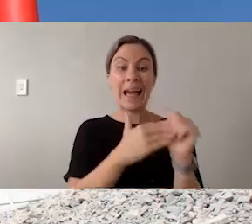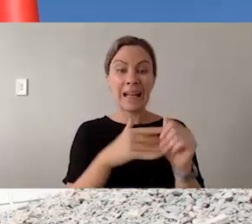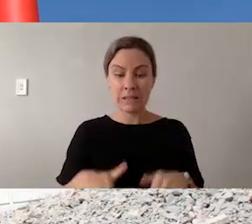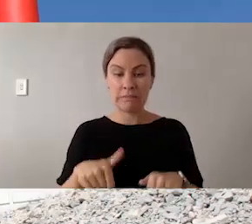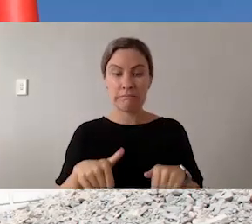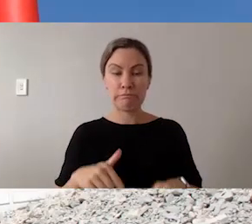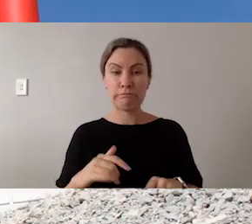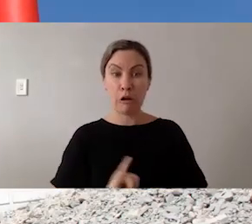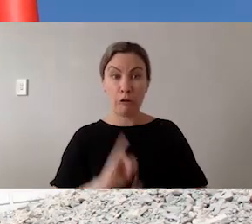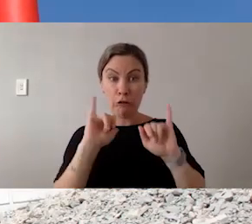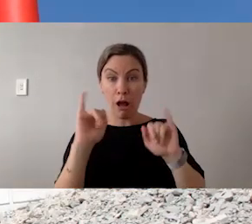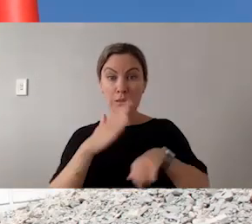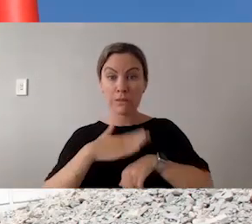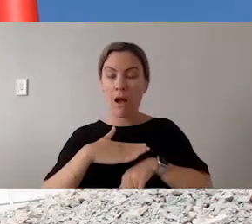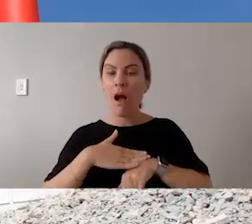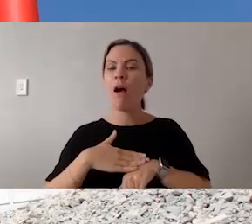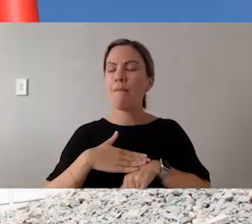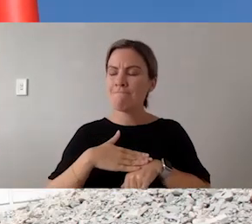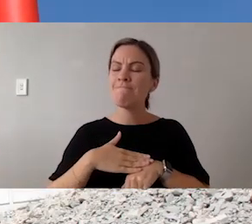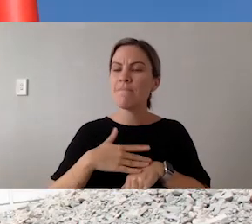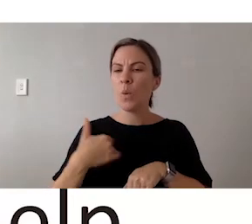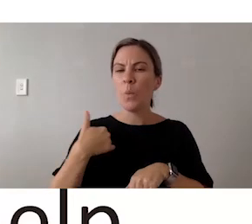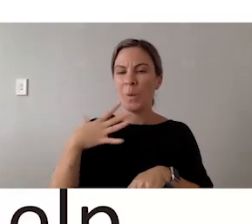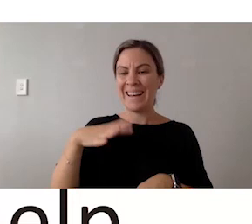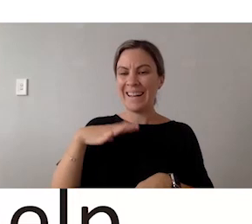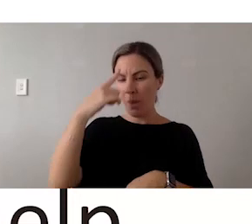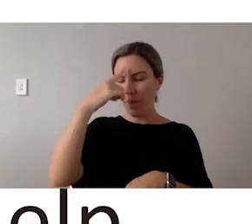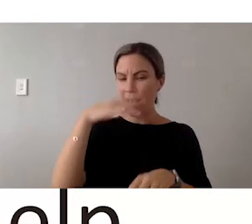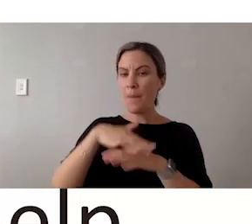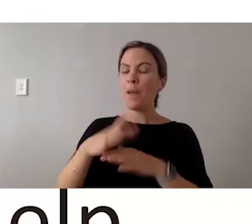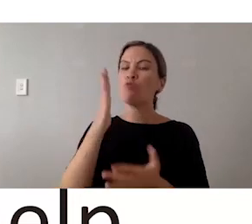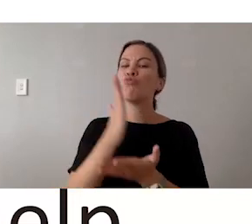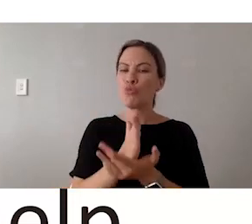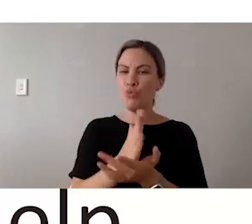able to understand what real value is. You see, it's the leaders who